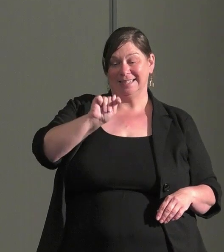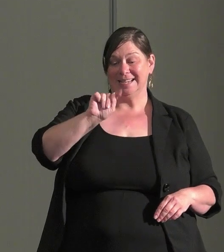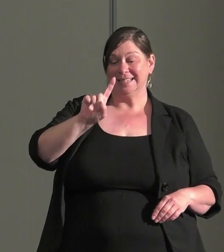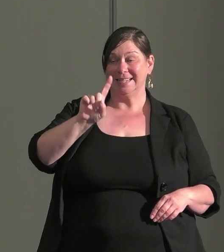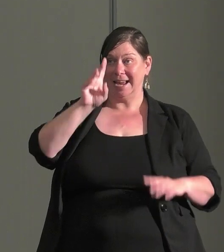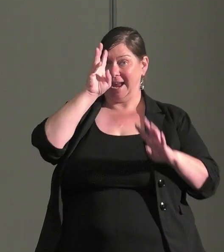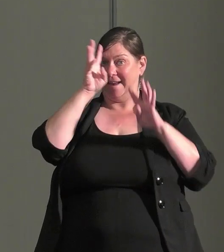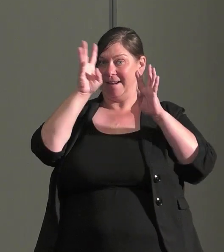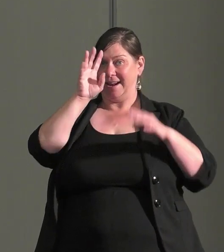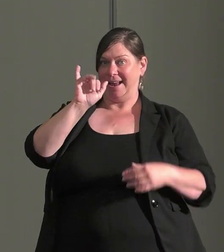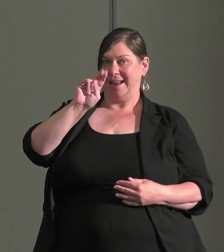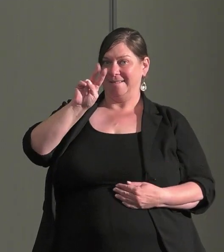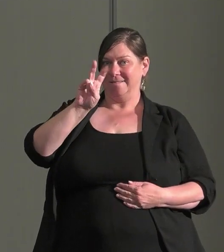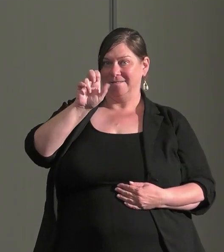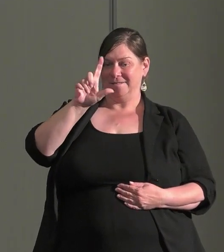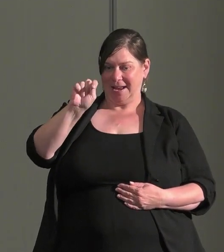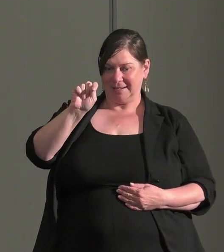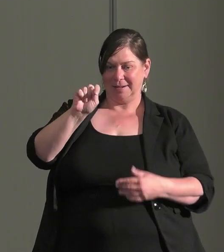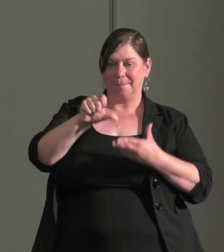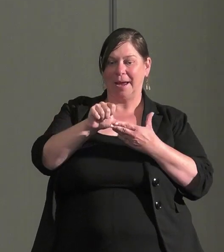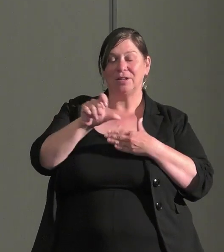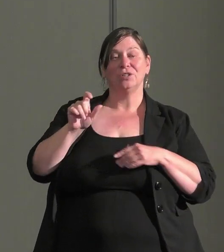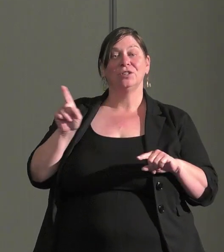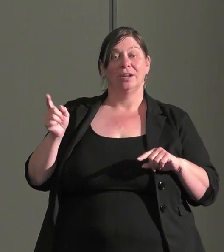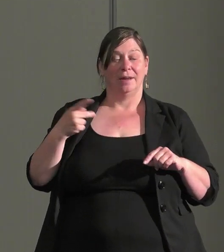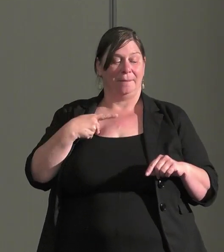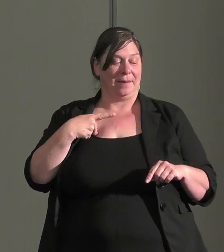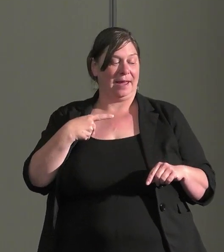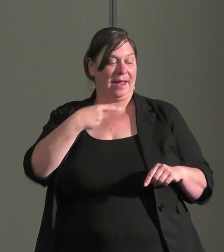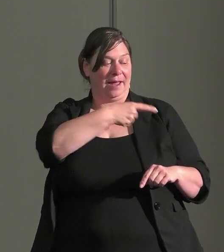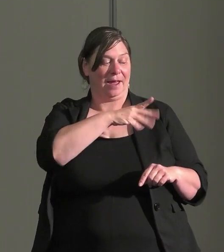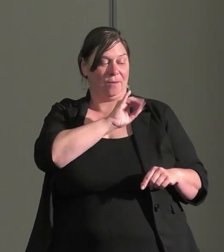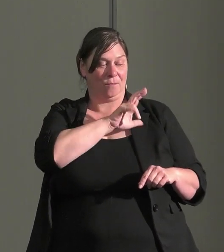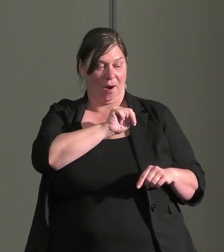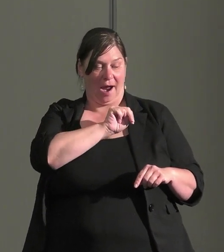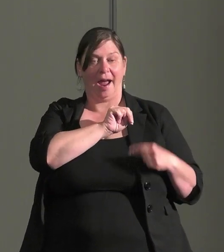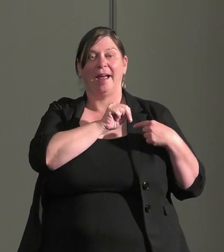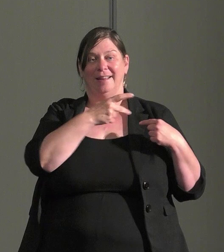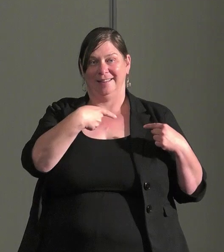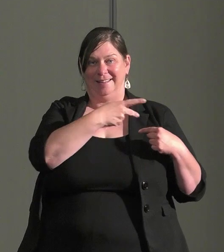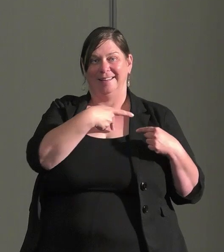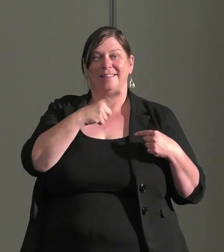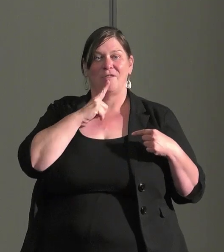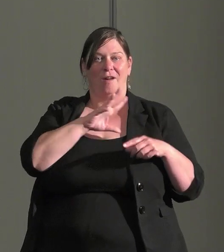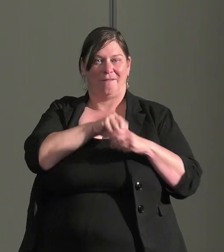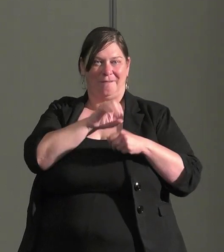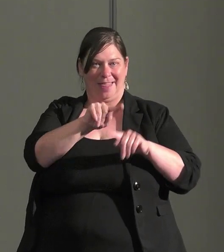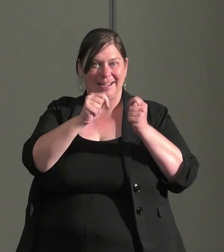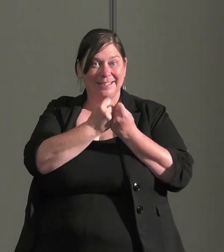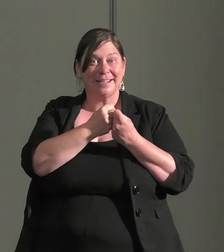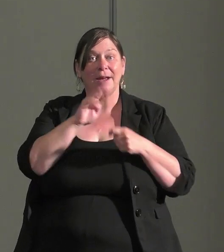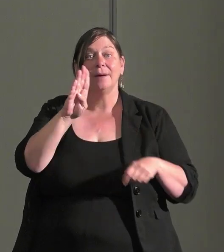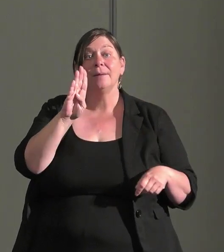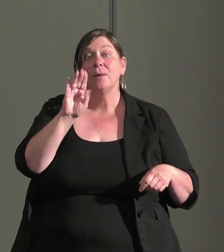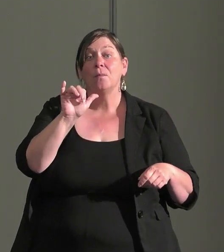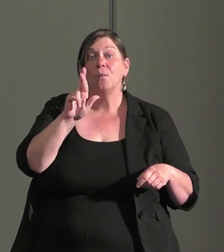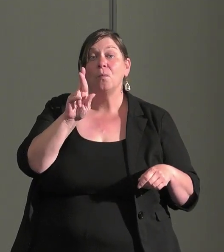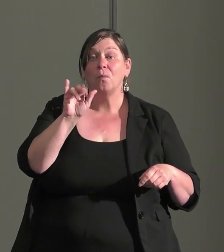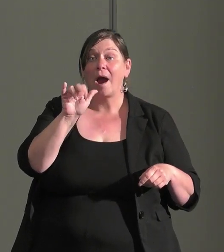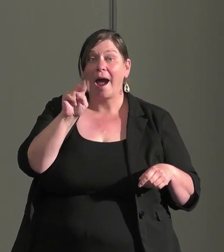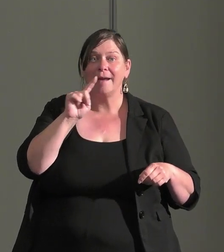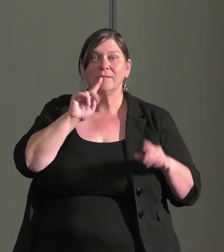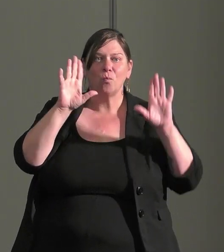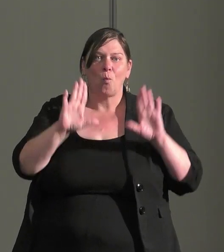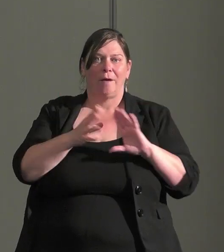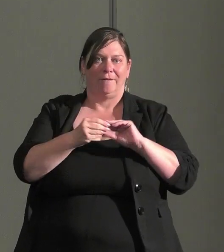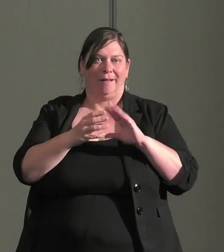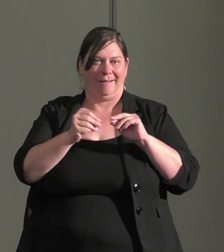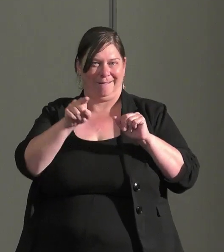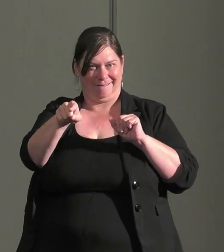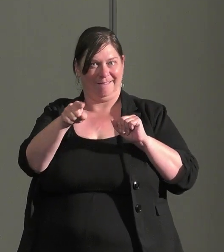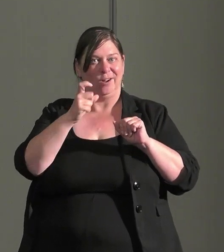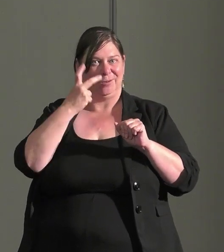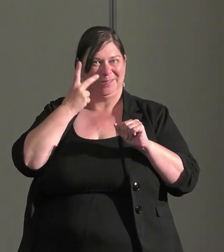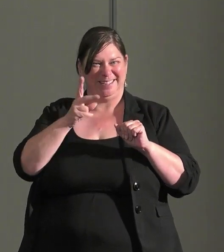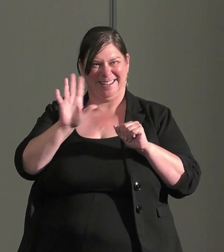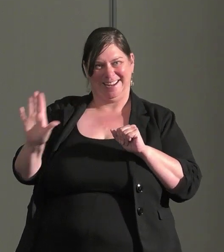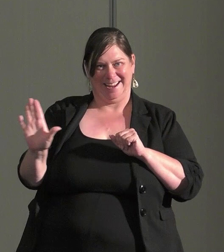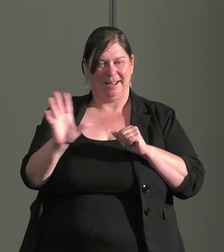There is a fantastic story about buy Bryan that is the first link feel free to go through this.